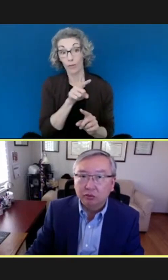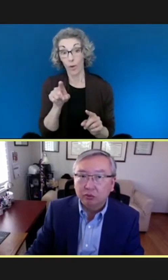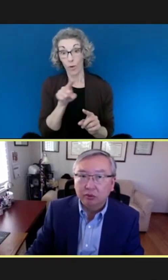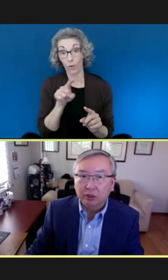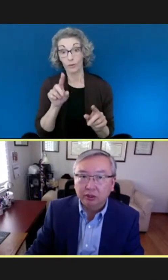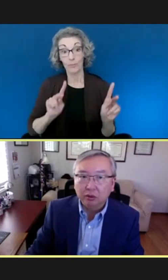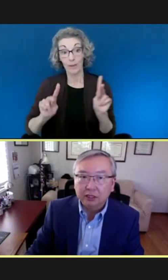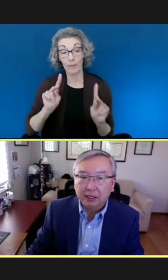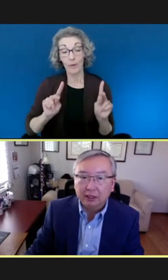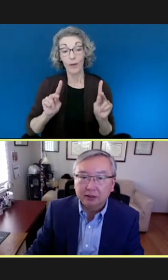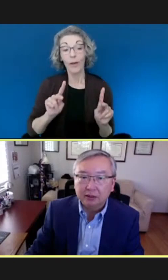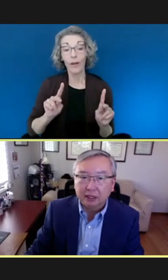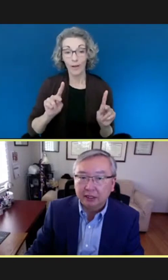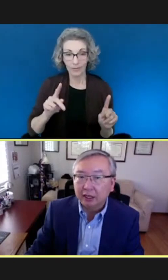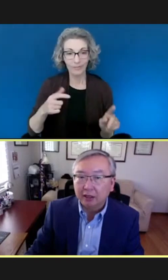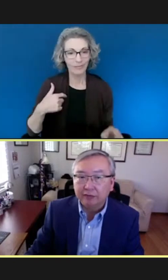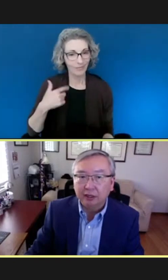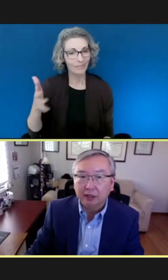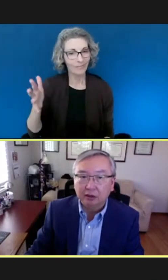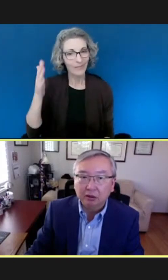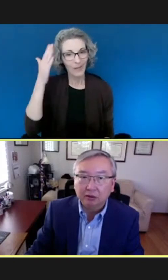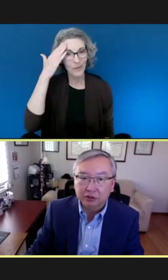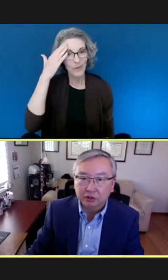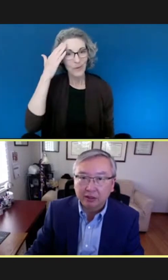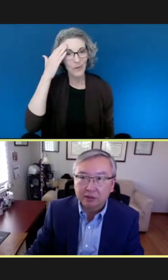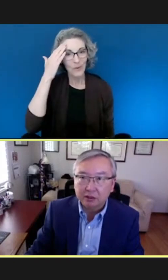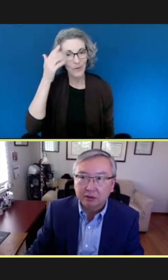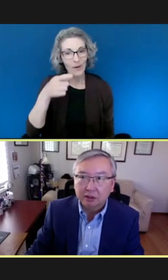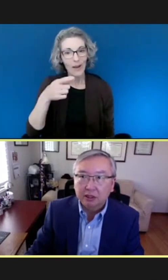we know that they have a lot of strengths.